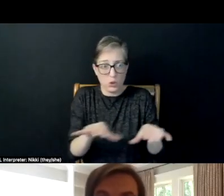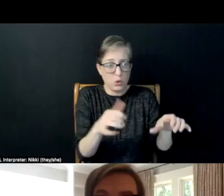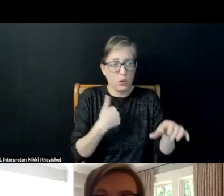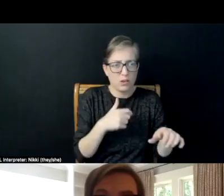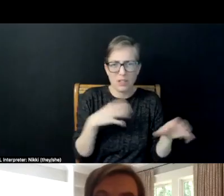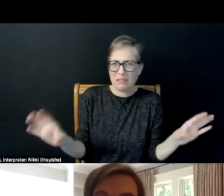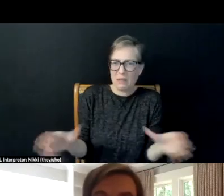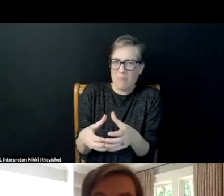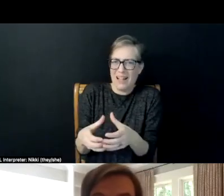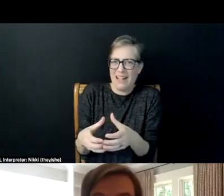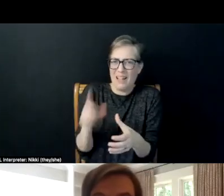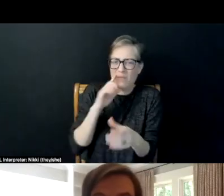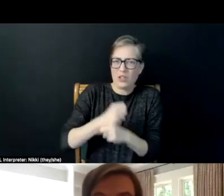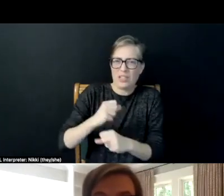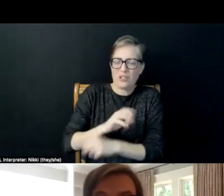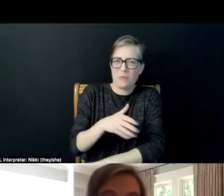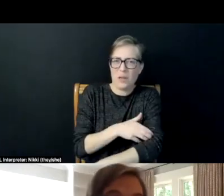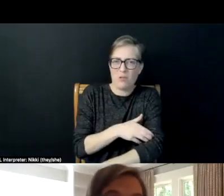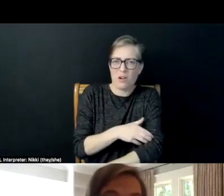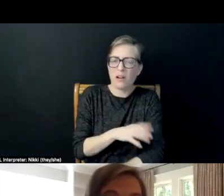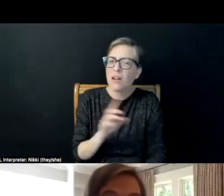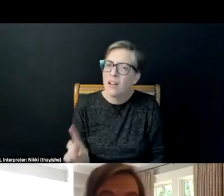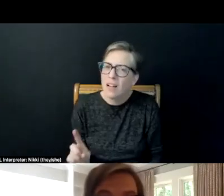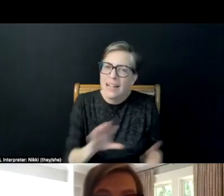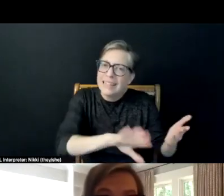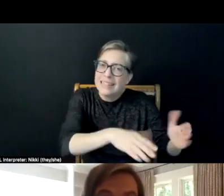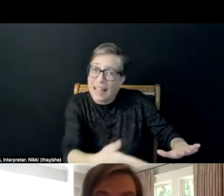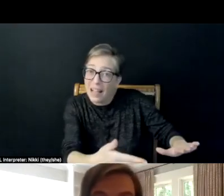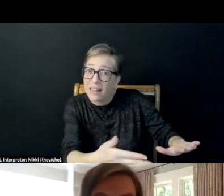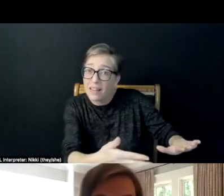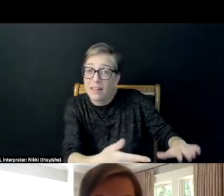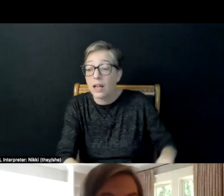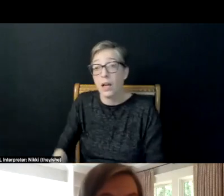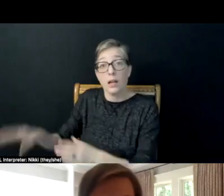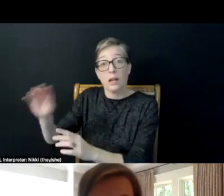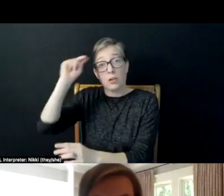But how can you possibly say that death and neurodevelopmental impairment are the same? They're not.